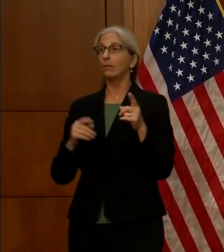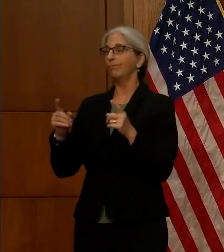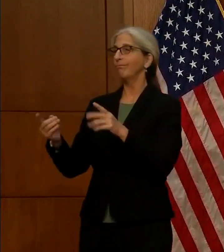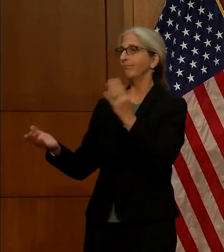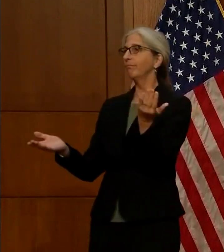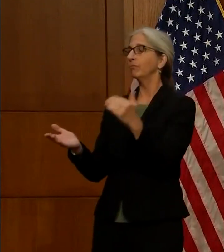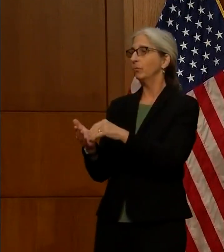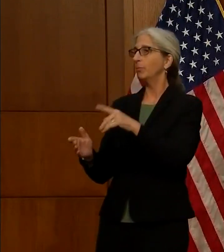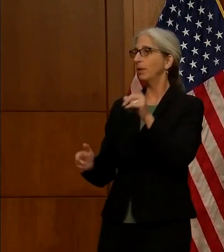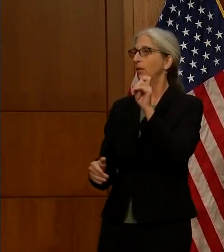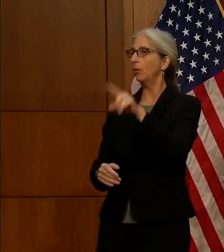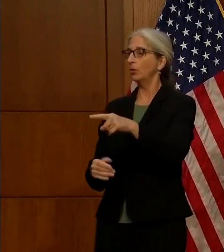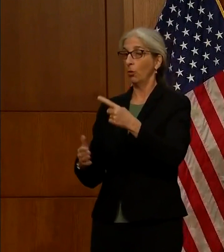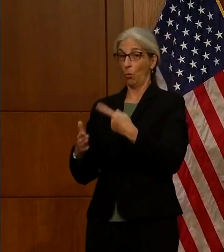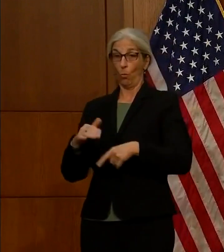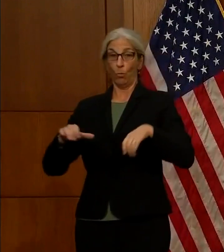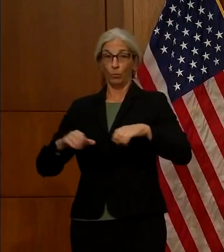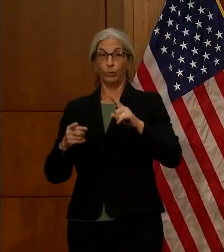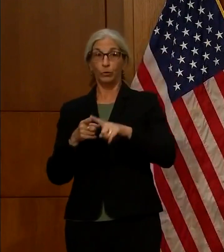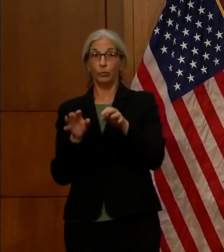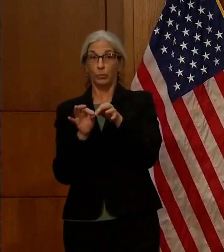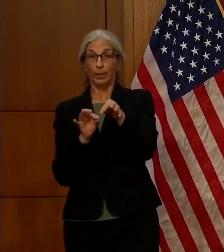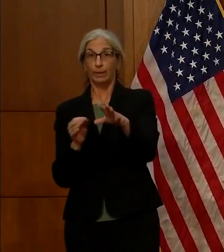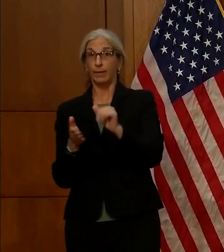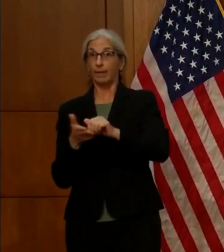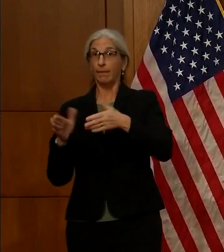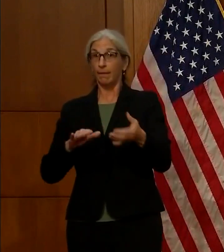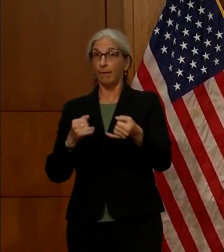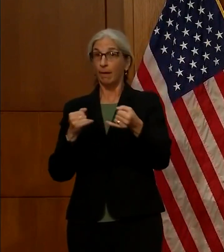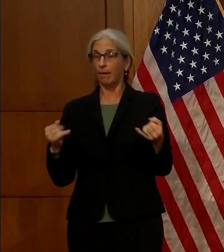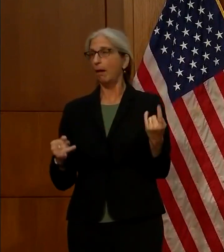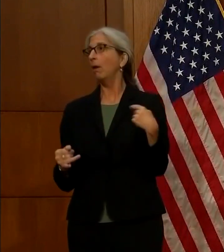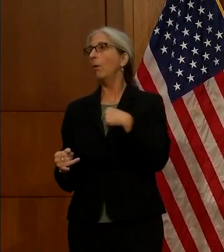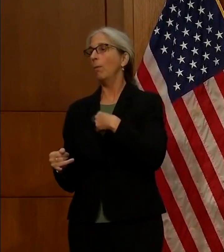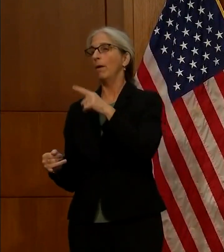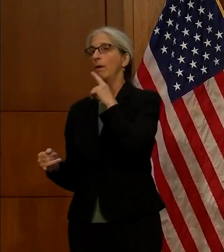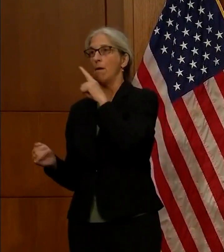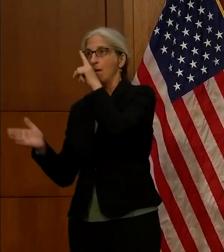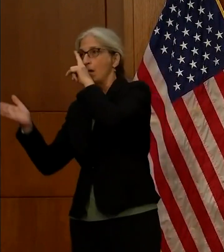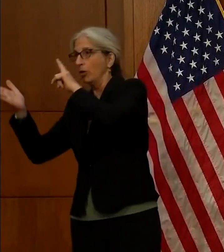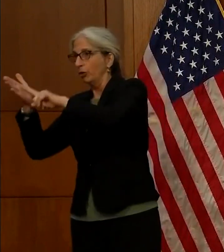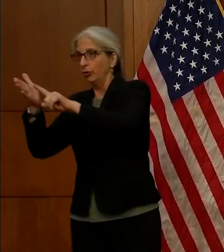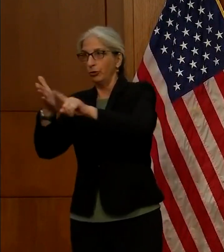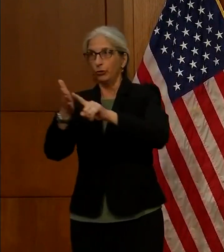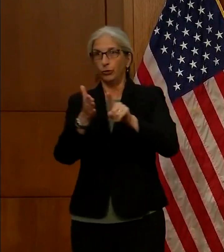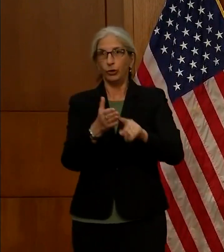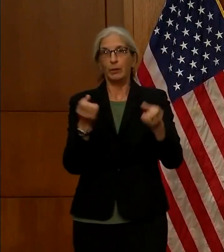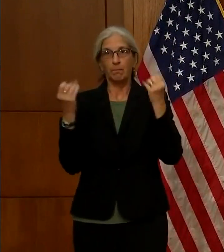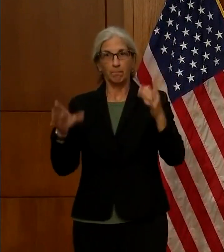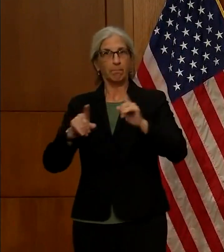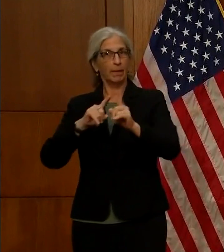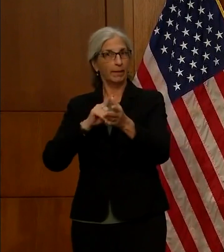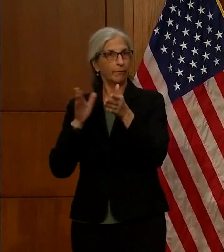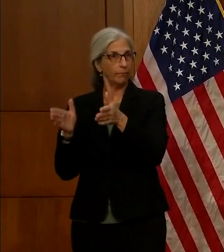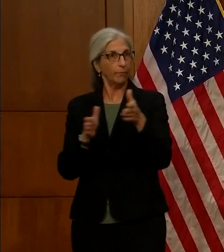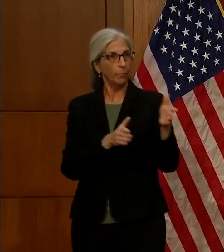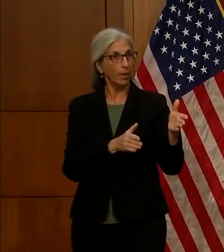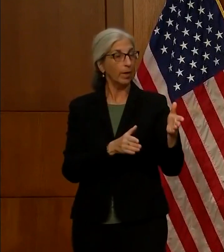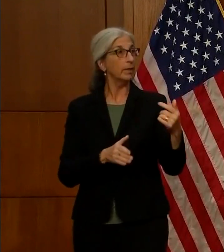ACTUAL WORK LONG. THE QUESTION WAS WHAT ARE WE DOING TO EXTEND THE DEADLINE AND WE'RE WE'RE